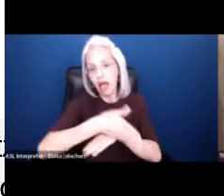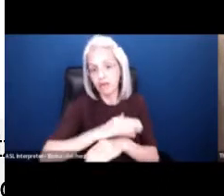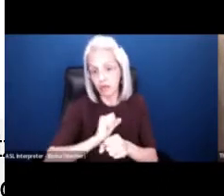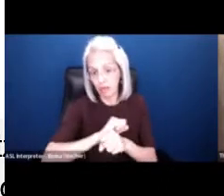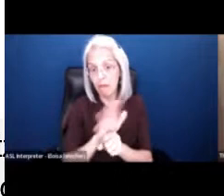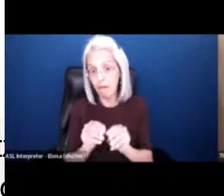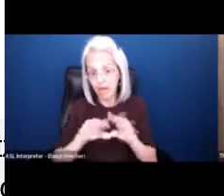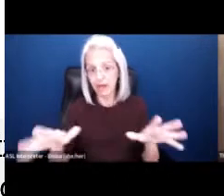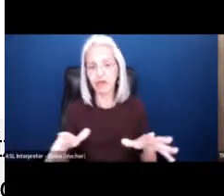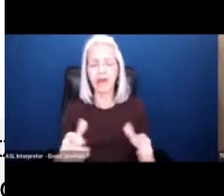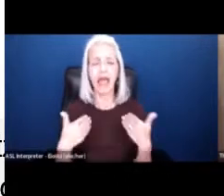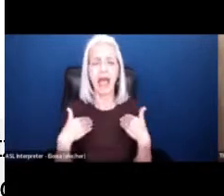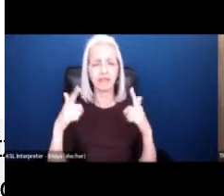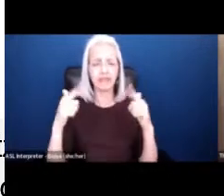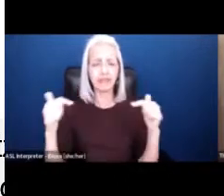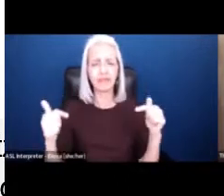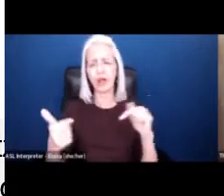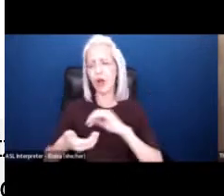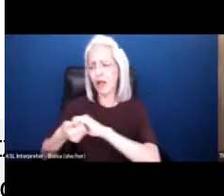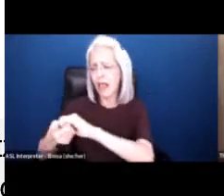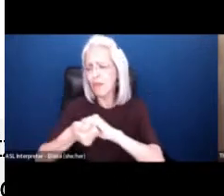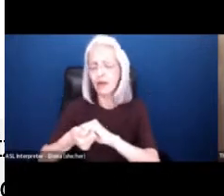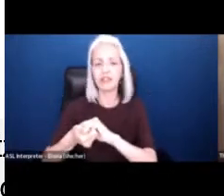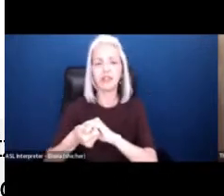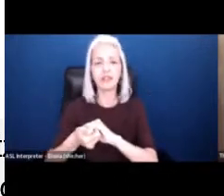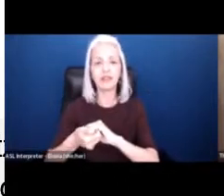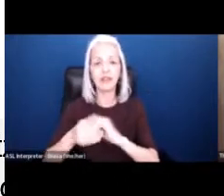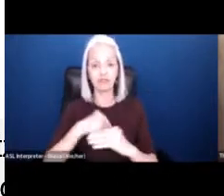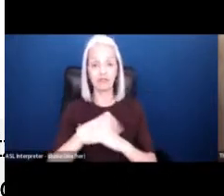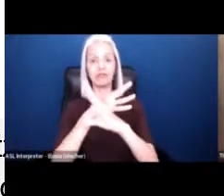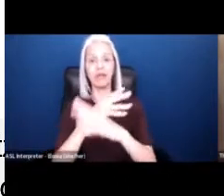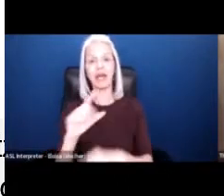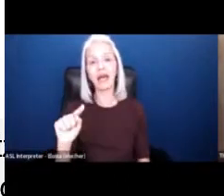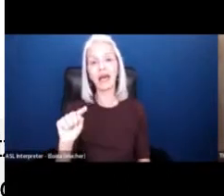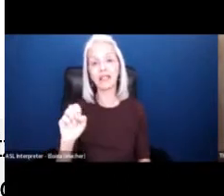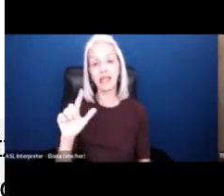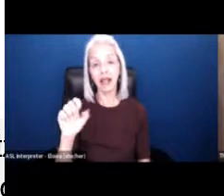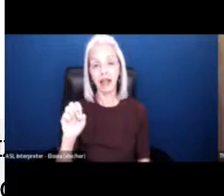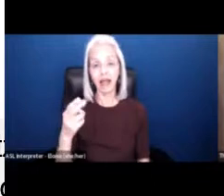collaboration on telehealth, and I could see that some of the partnerships were not as